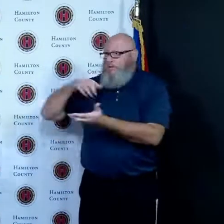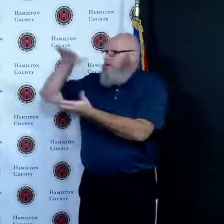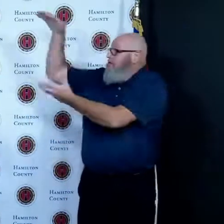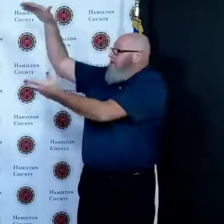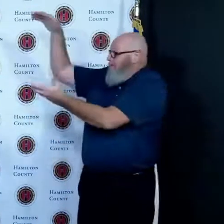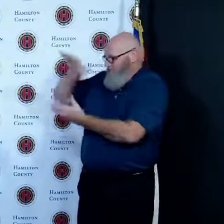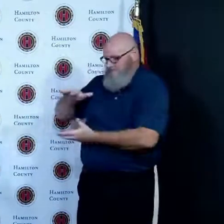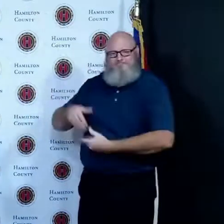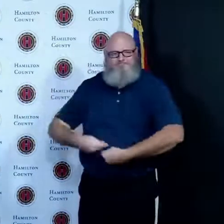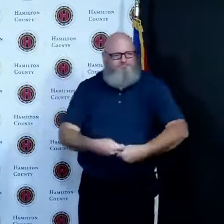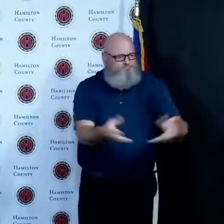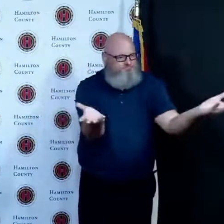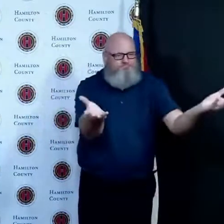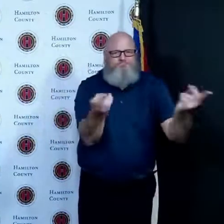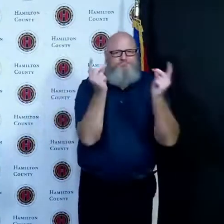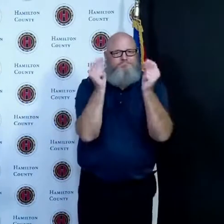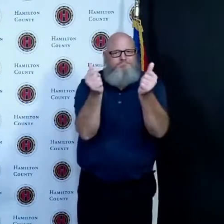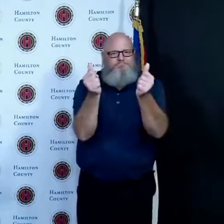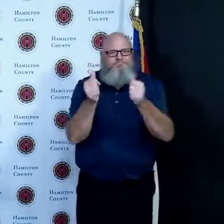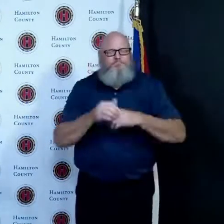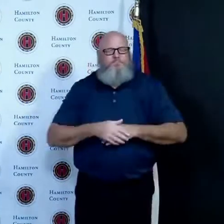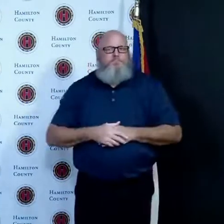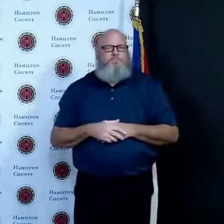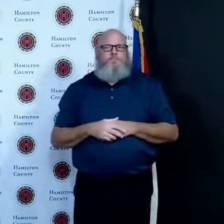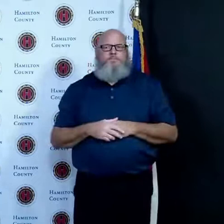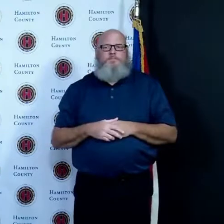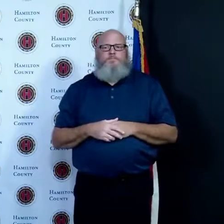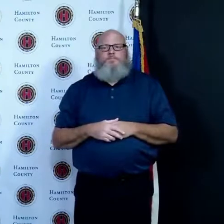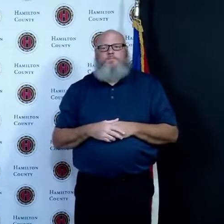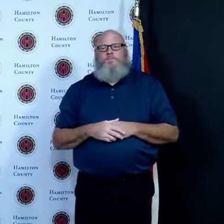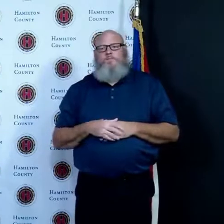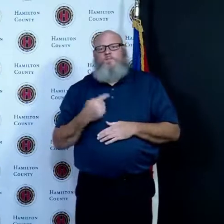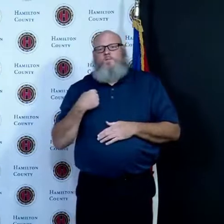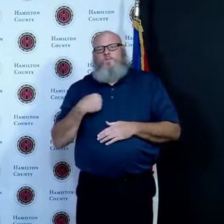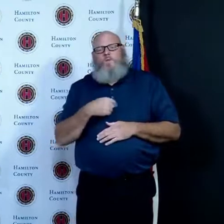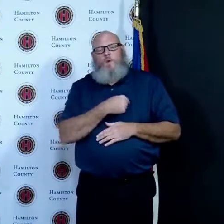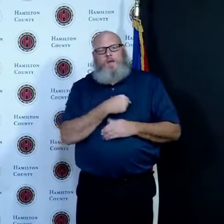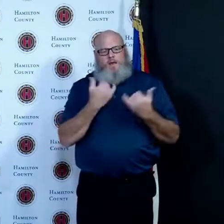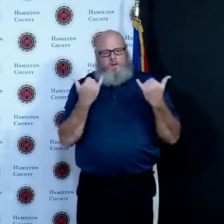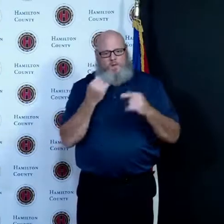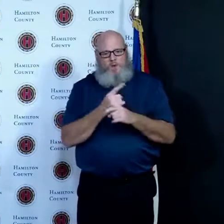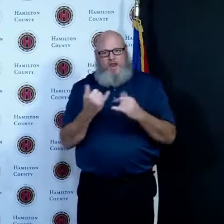that information across all of our communication channels to go forward and of course ensuring that